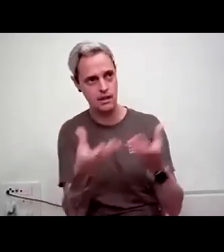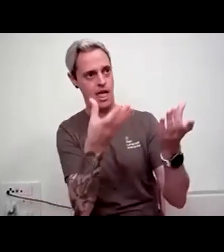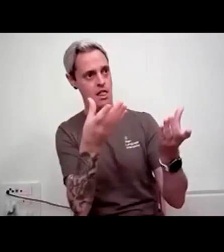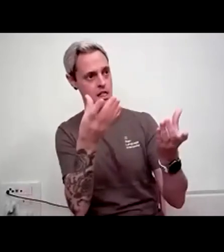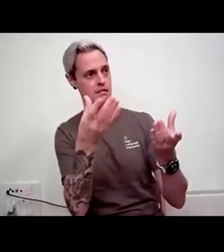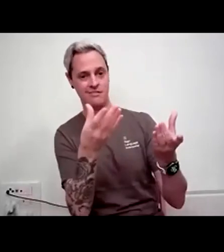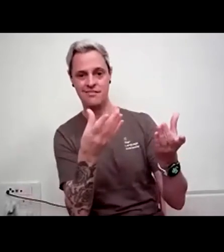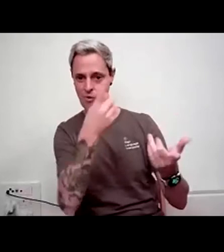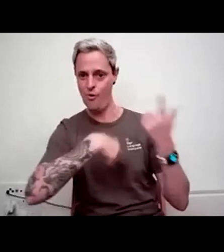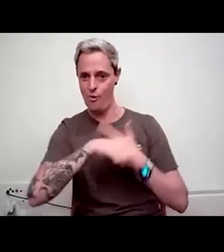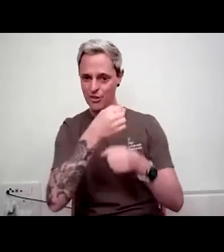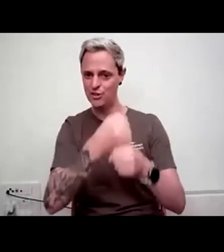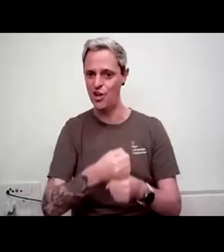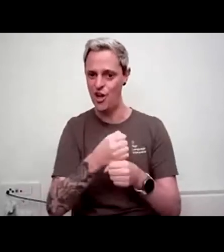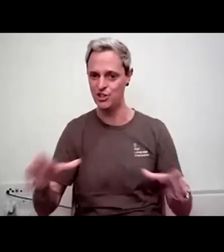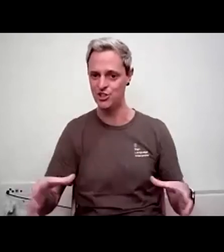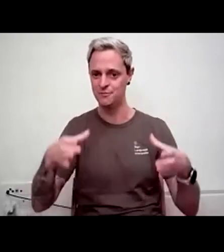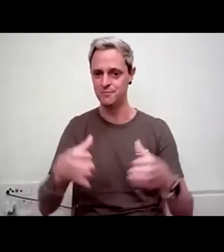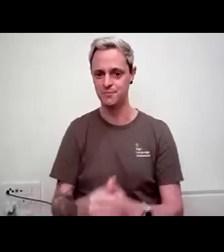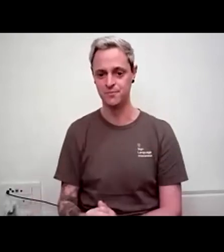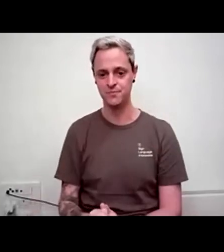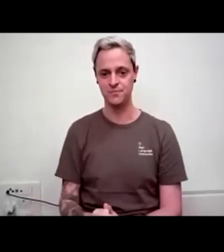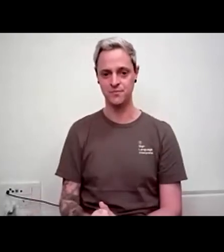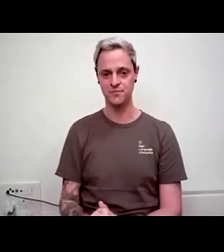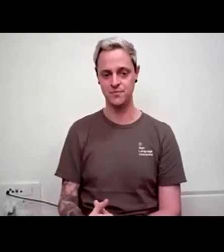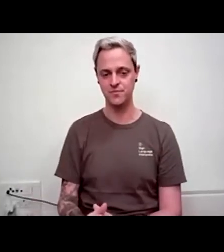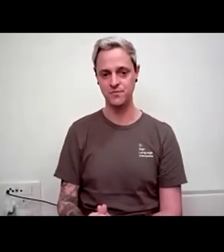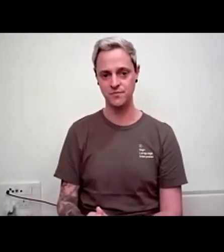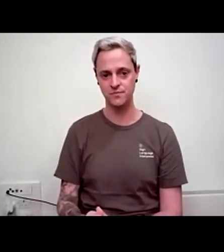from the Church in our society.